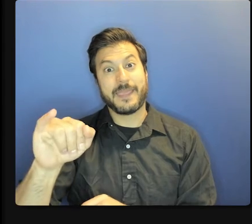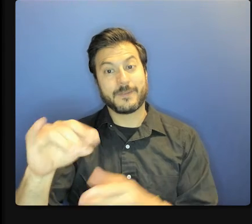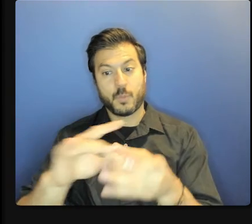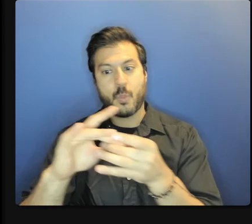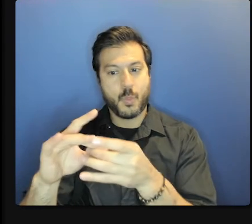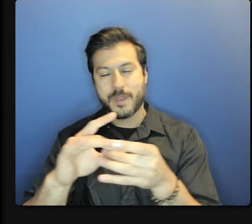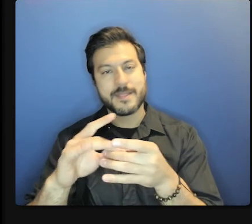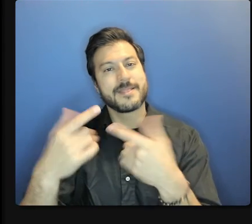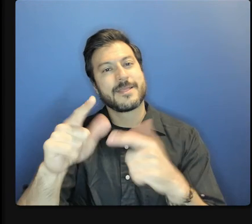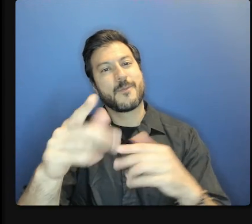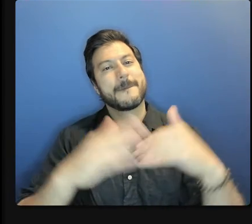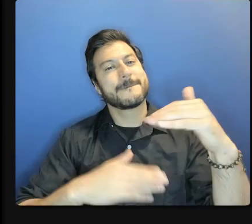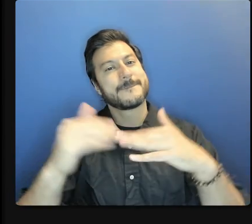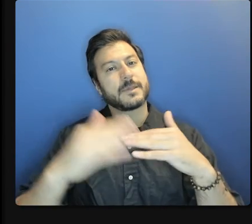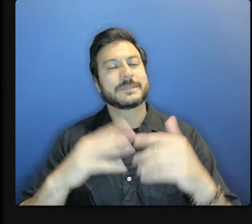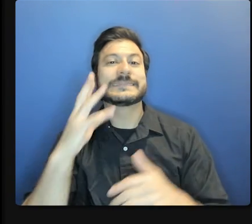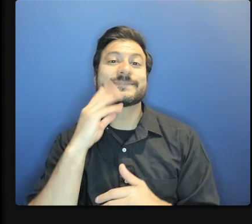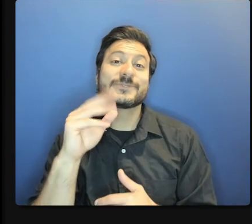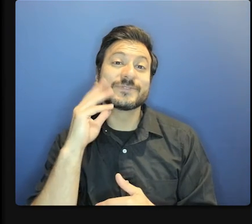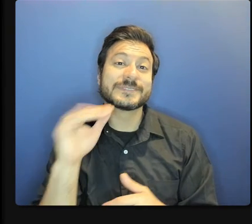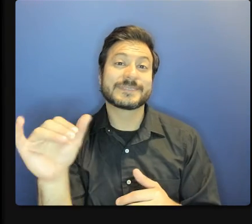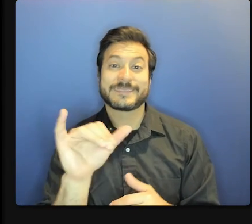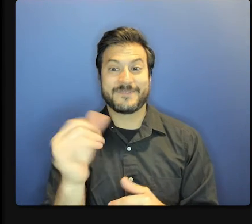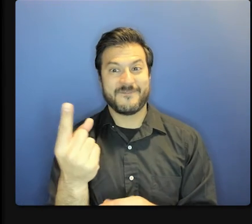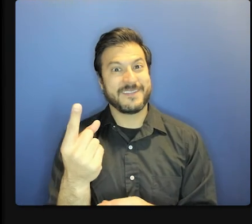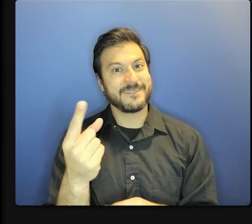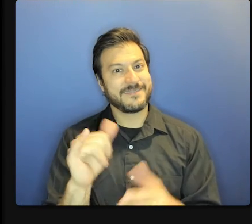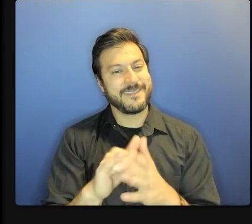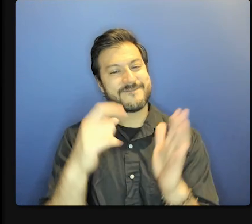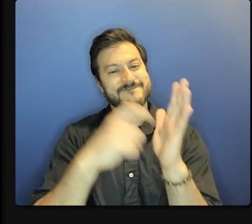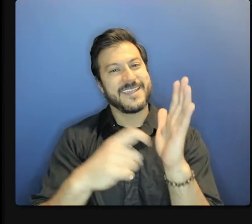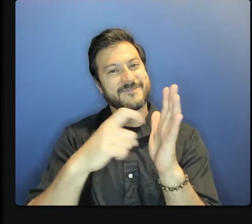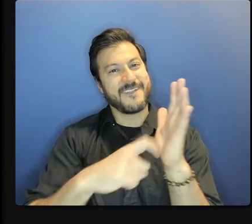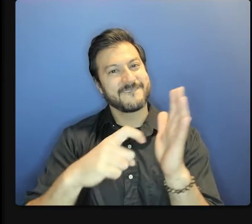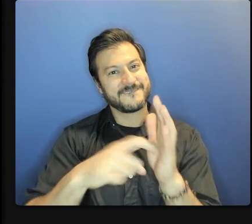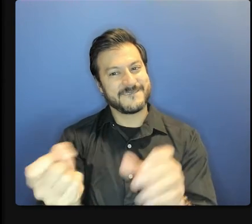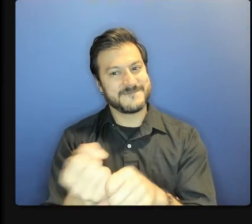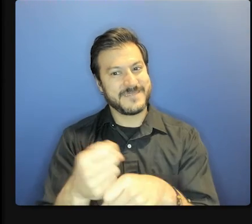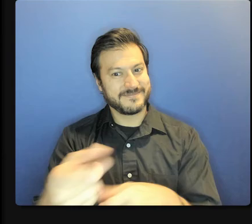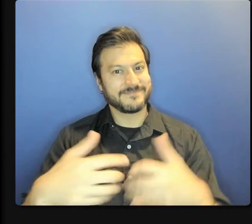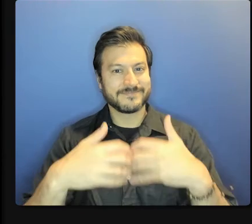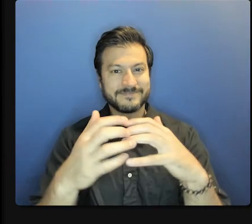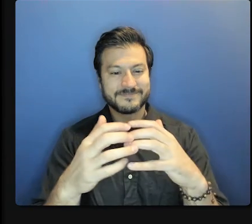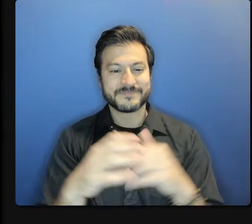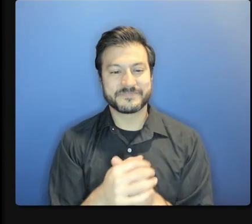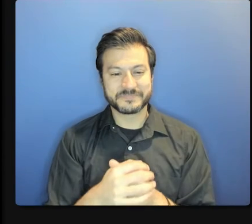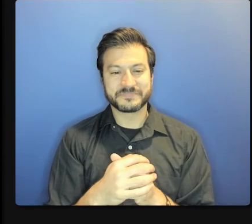Those APIs in coordination allow you to build experiences such as the one Minecraft Dungeons has built here.